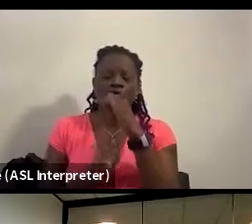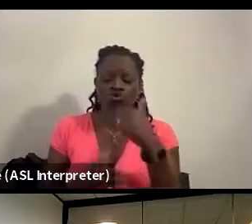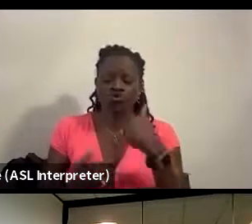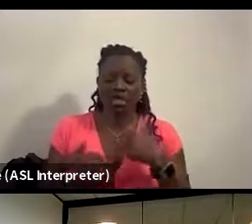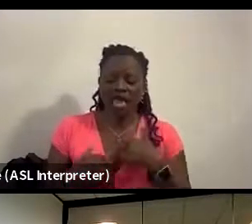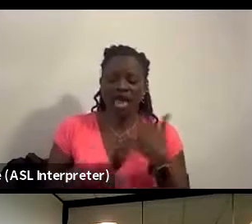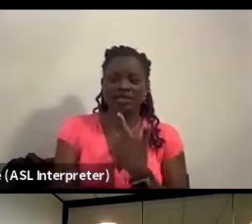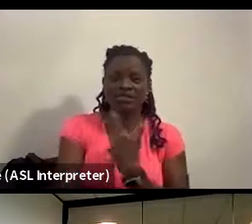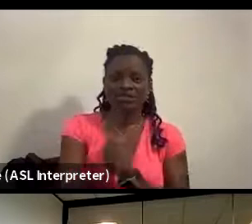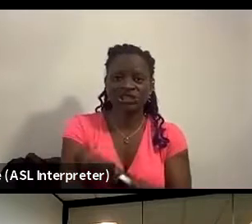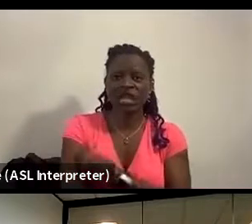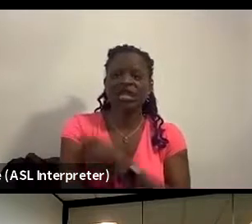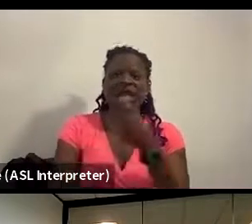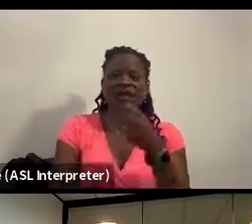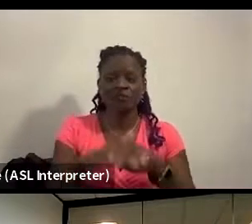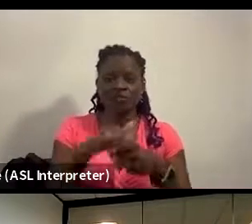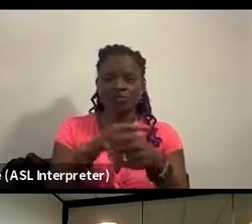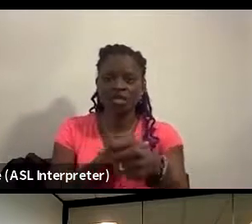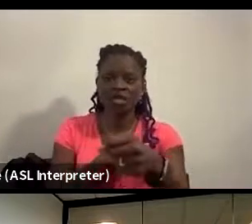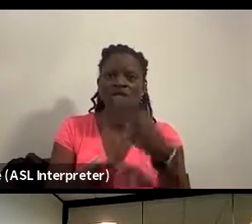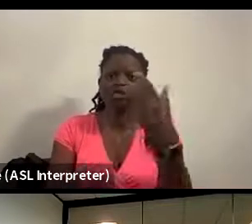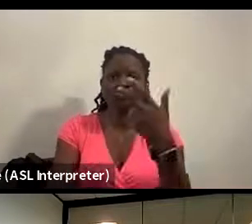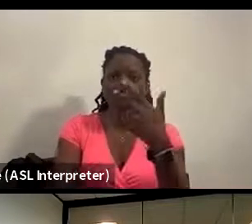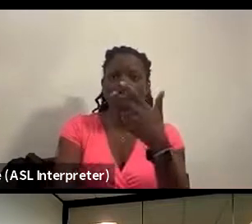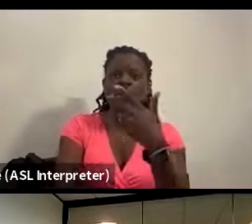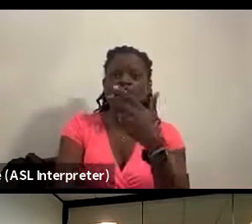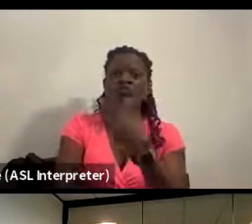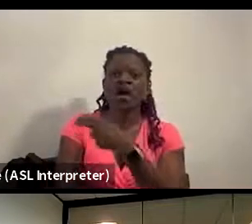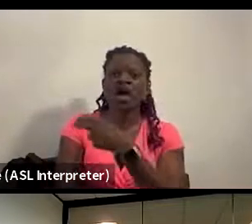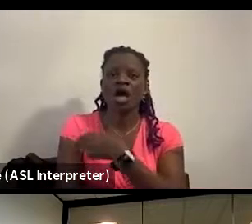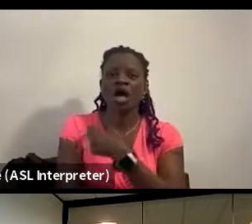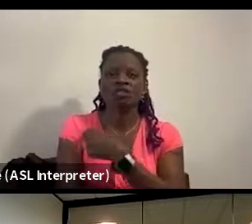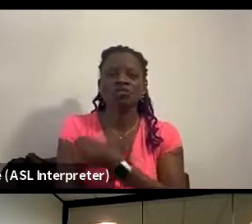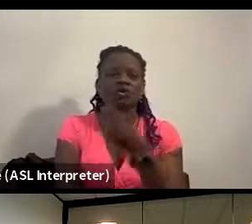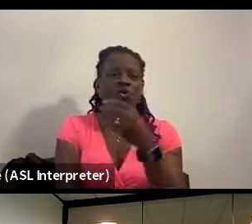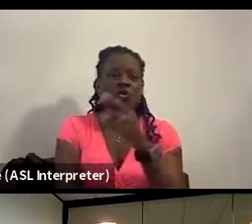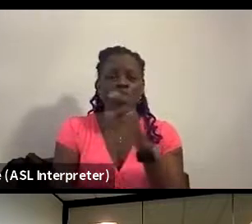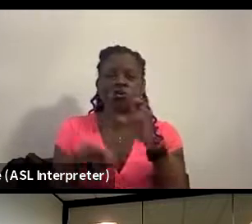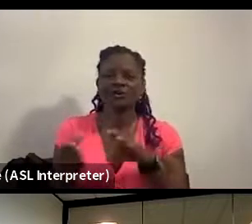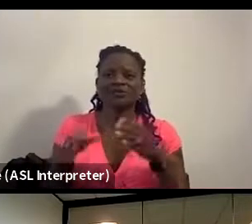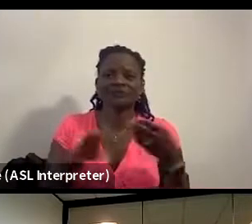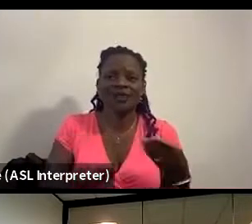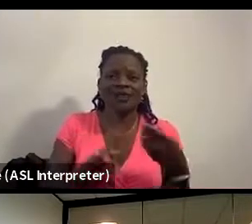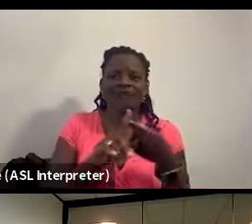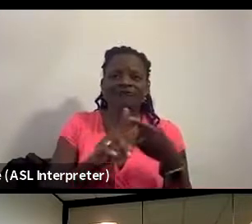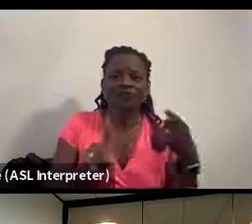been hospitalized or died from coronavirus and not not almost nobody. So what that means, essentially, is that